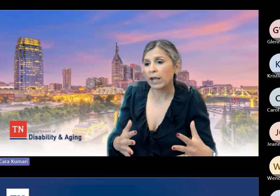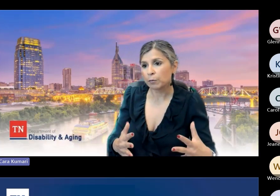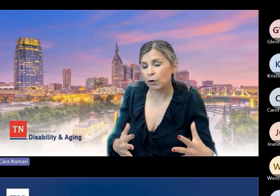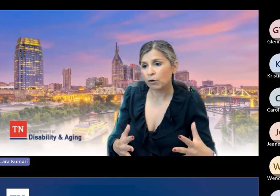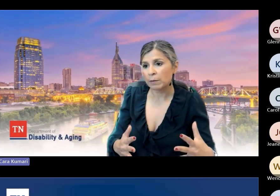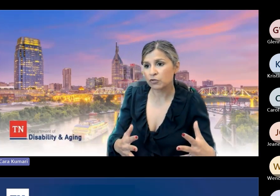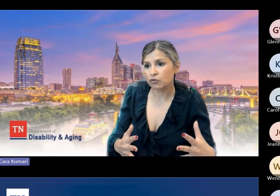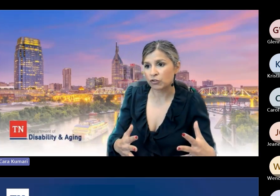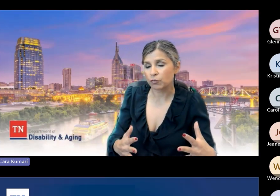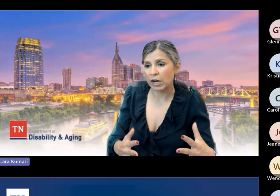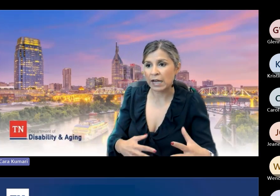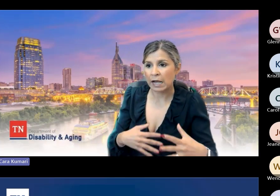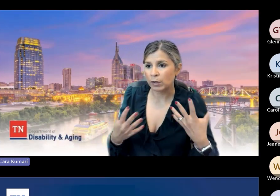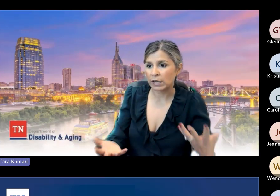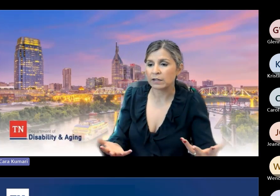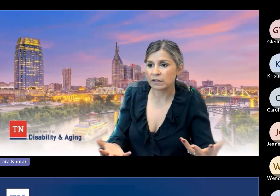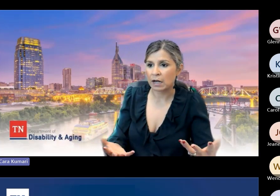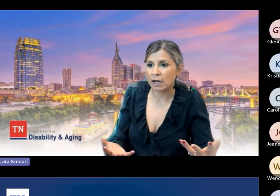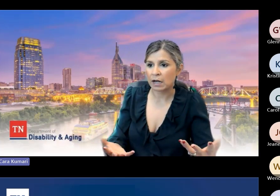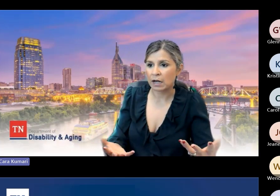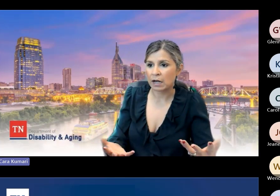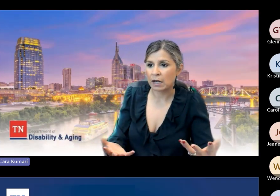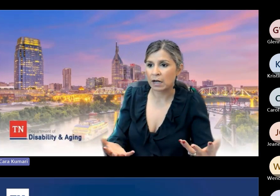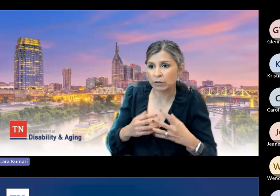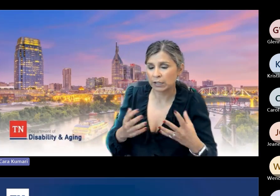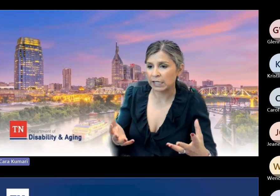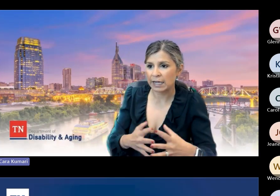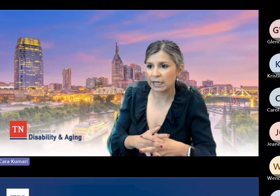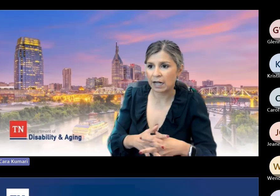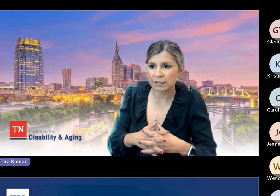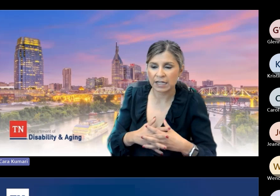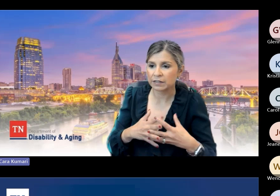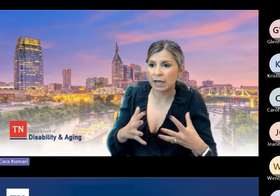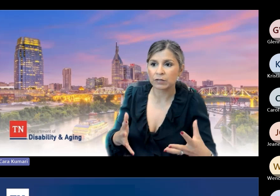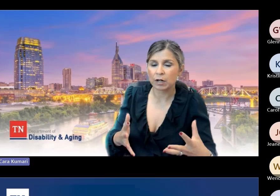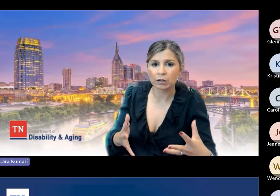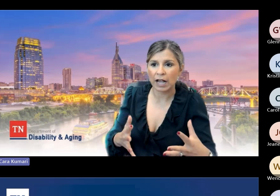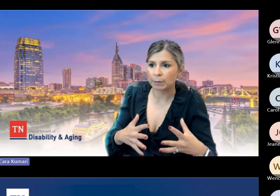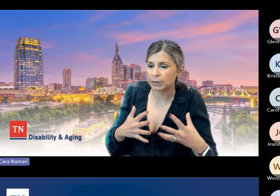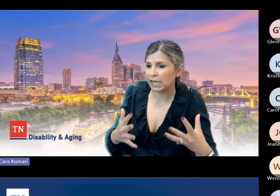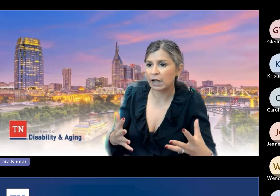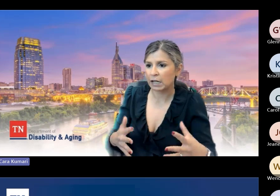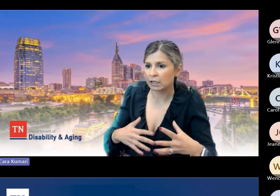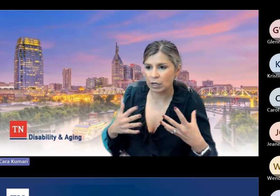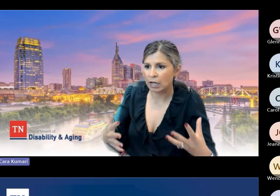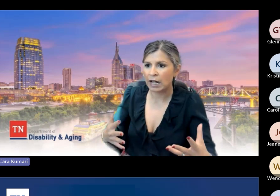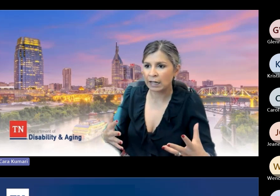The way the program is structured right now, it is primarily a $10,